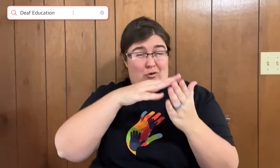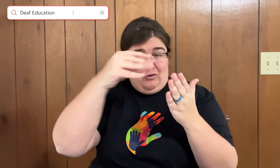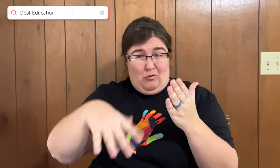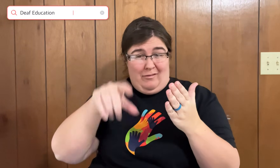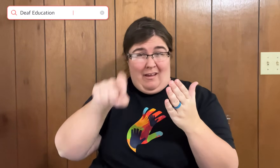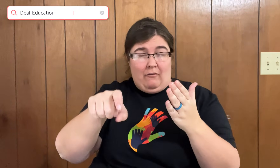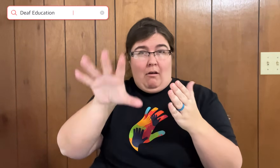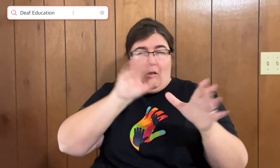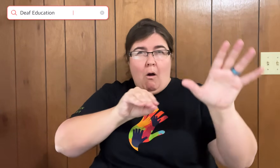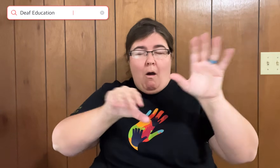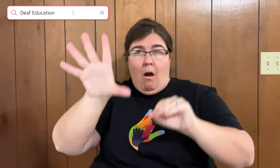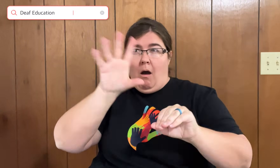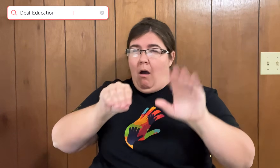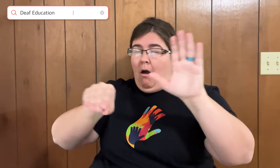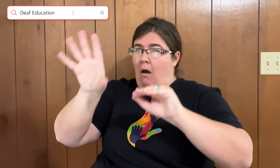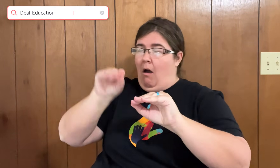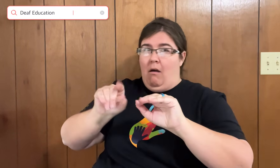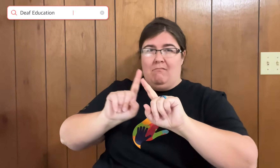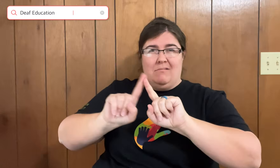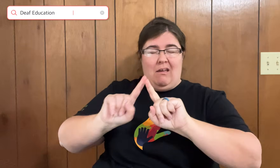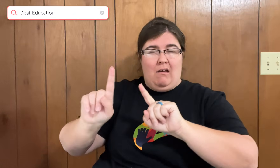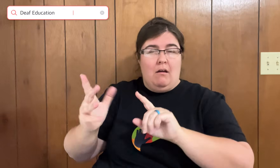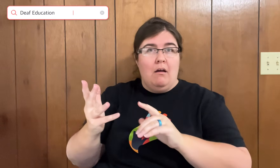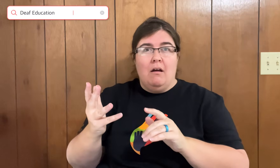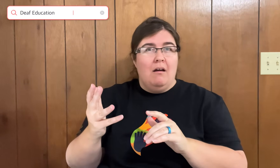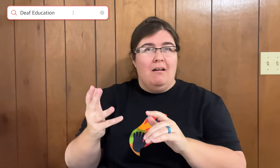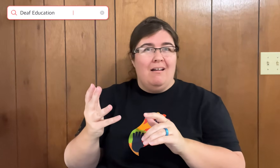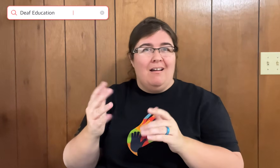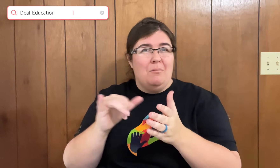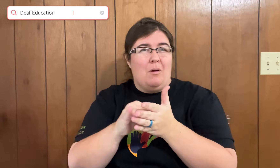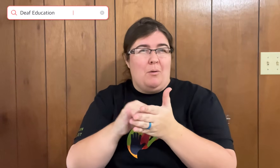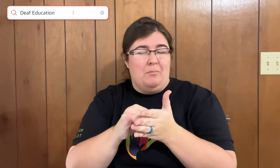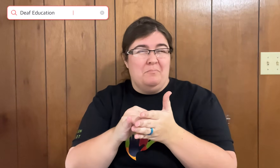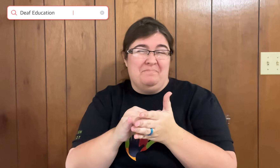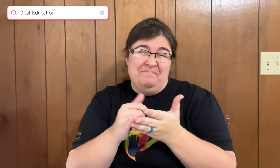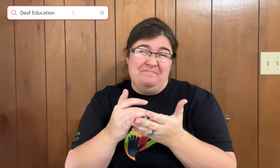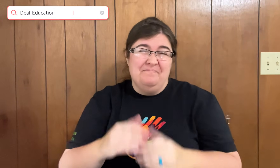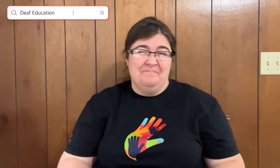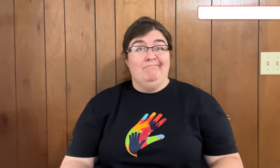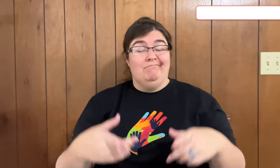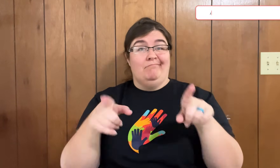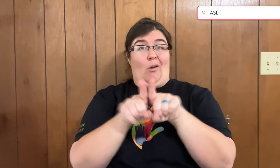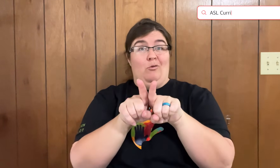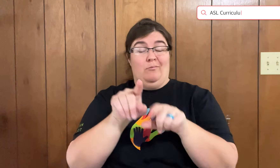students would somehow have to learn through 14 different sign languages. It would be impossible.